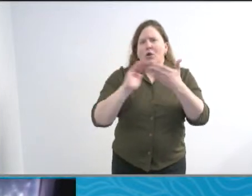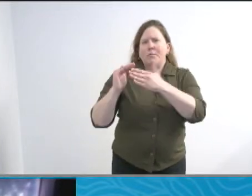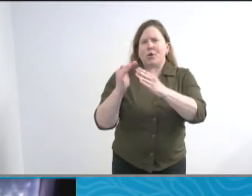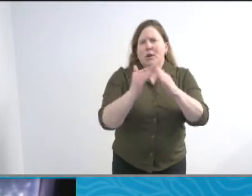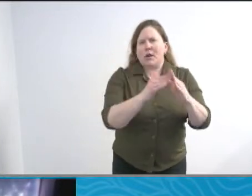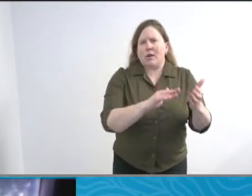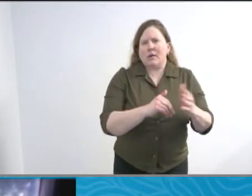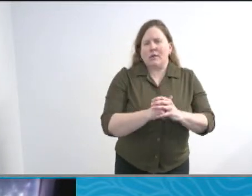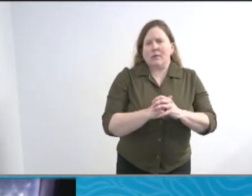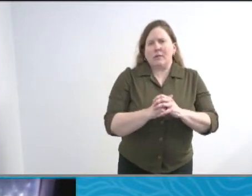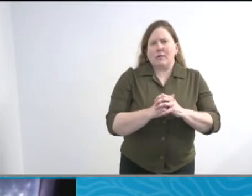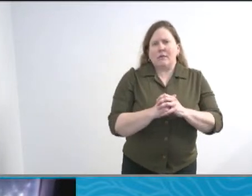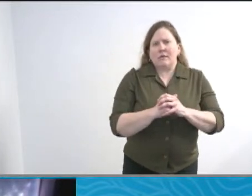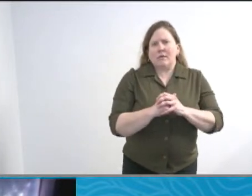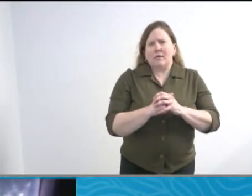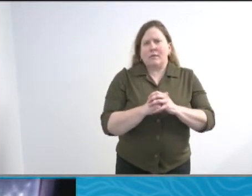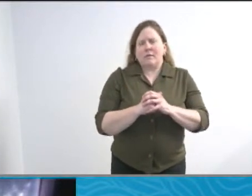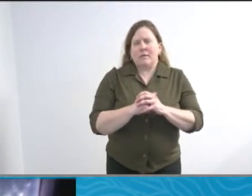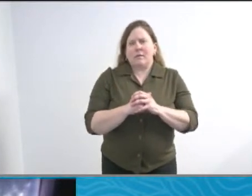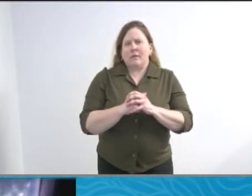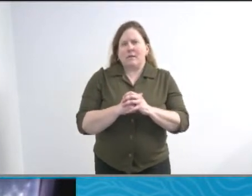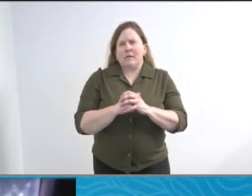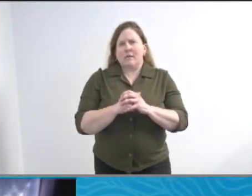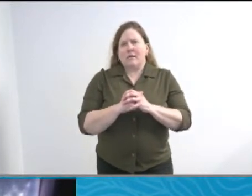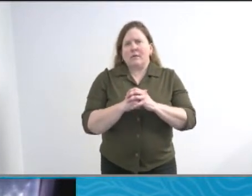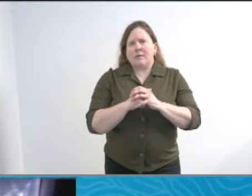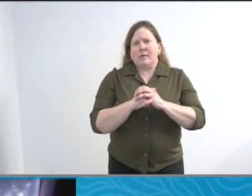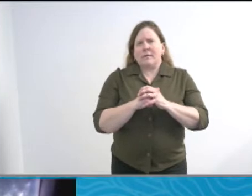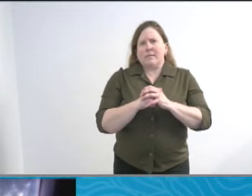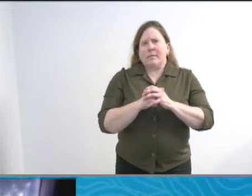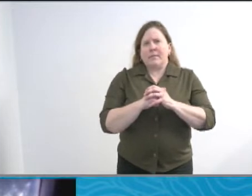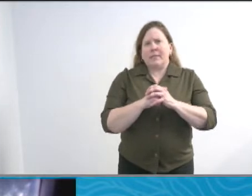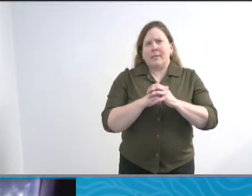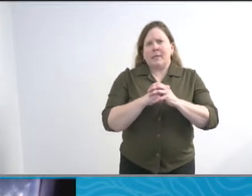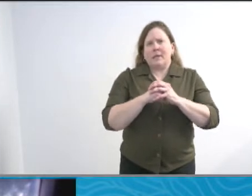But in particular as we center the achievement of our Black and African American students,